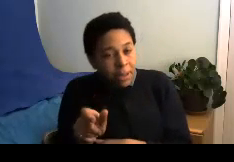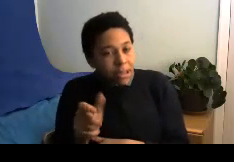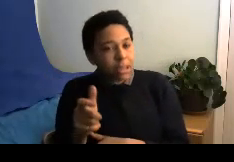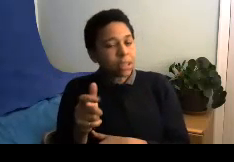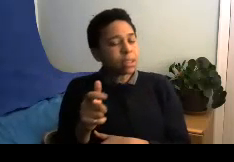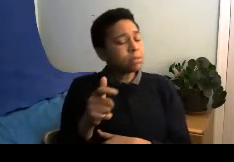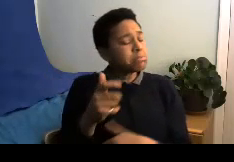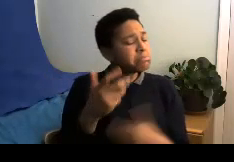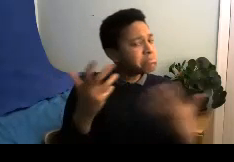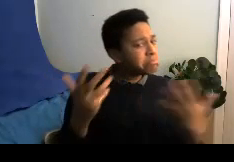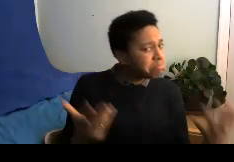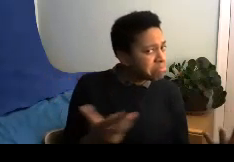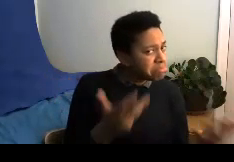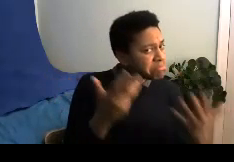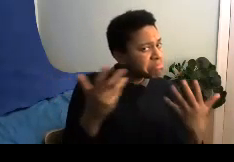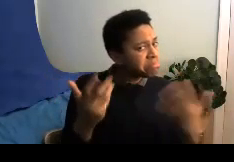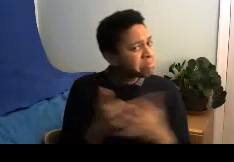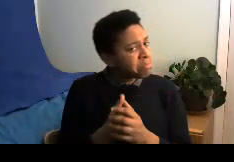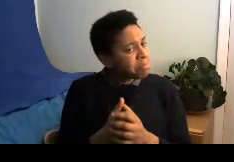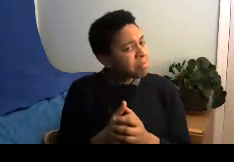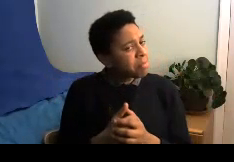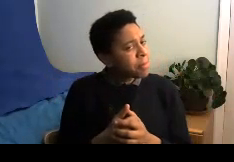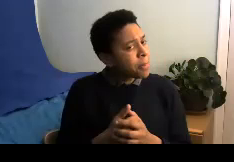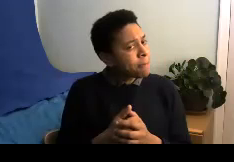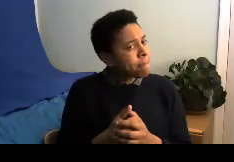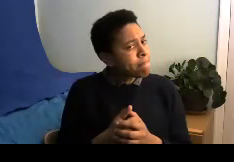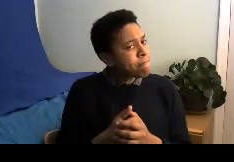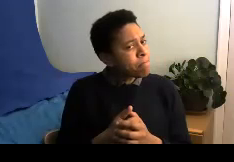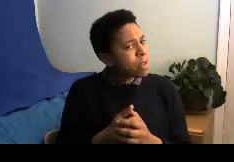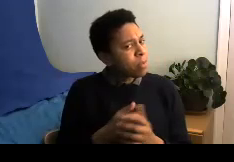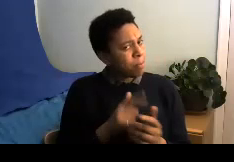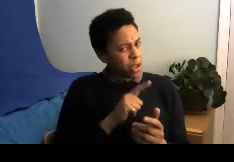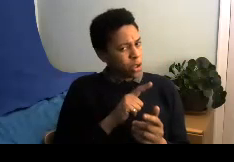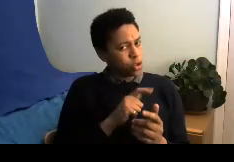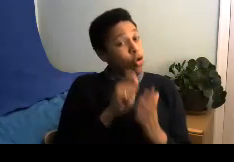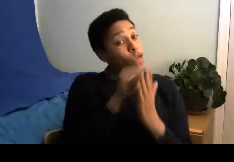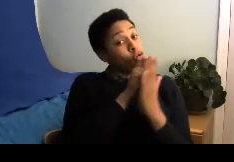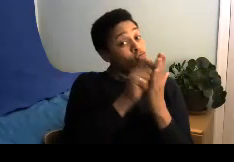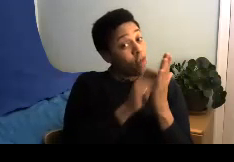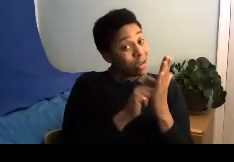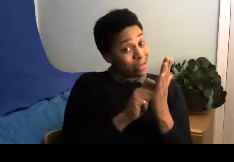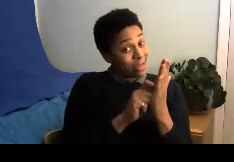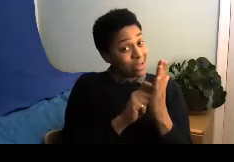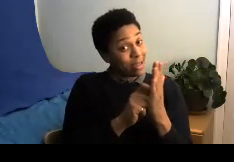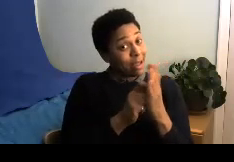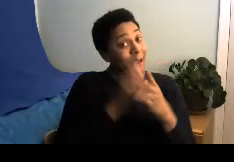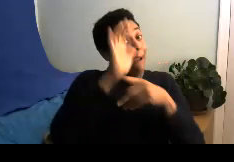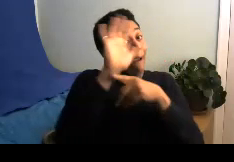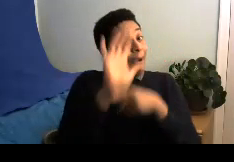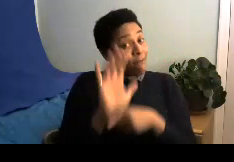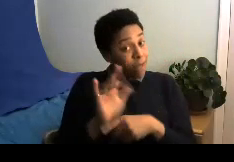screenplay, with that theme to us like such a different thing from writing a novel, or is it a kind of a natural extension from